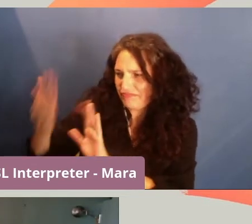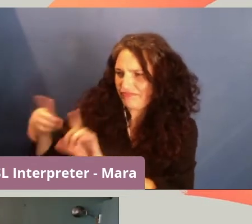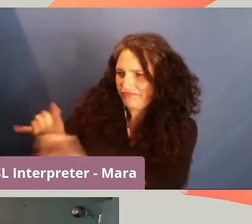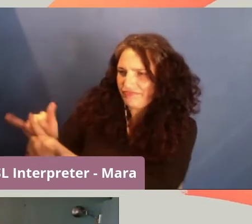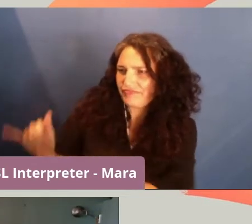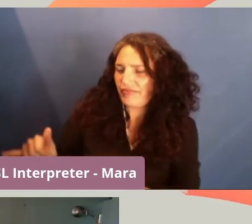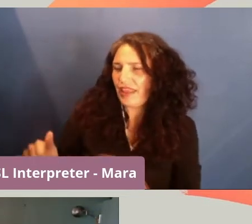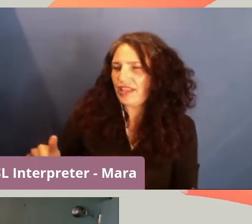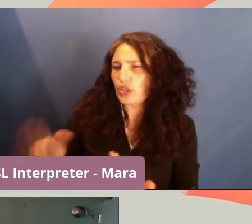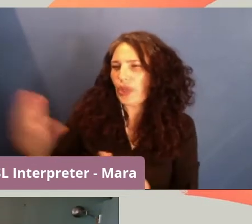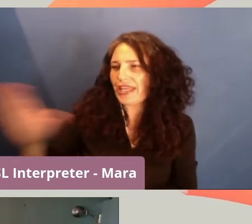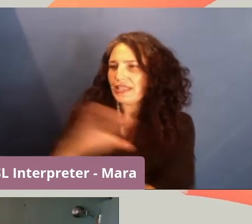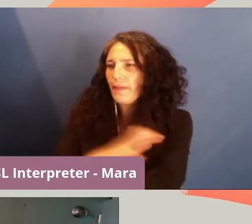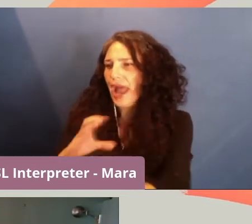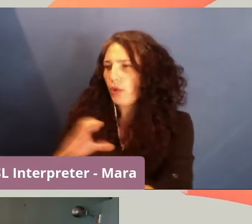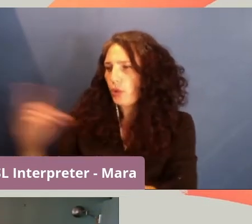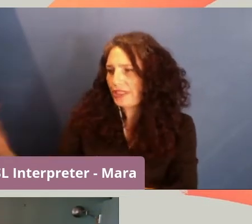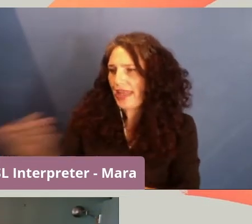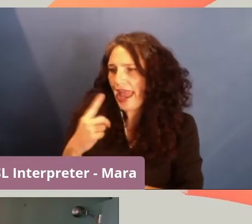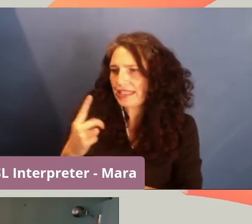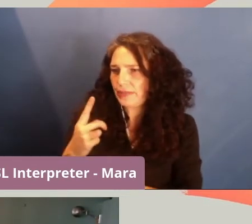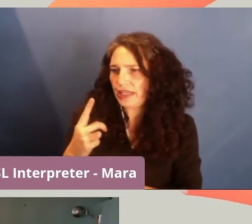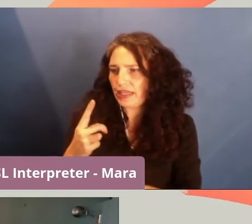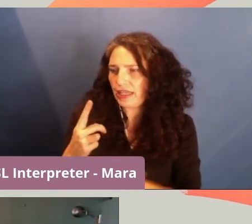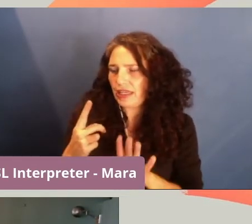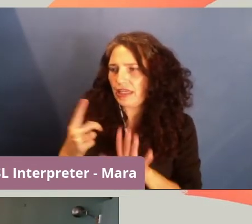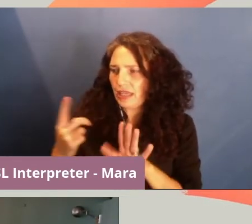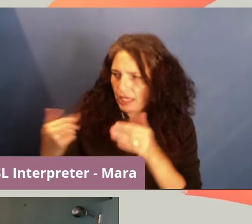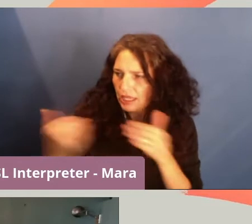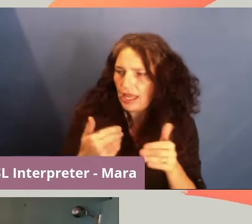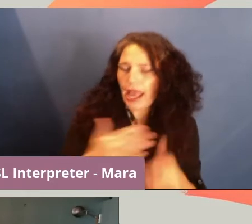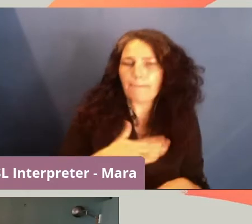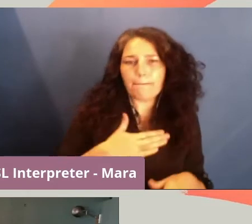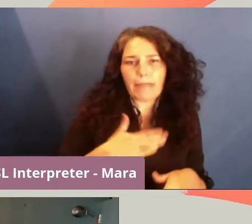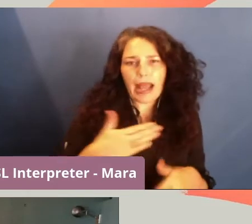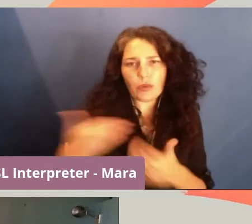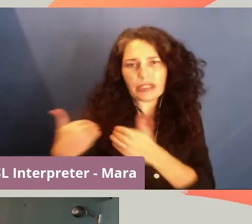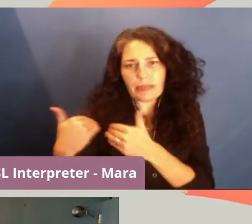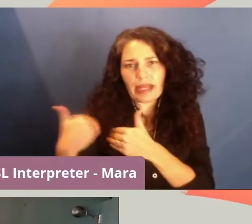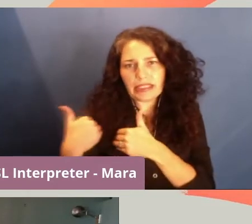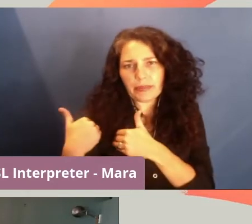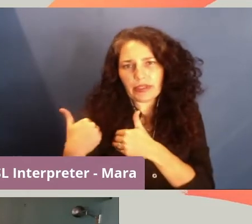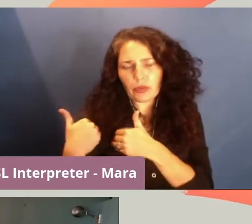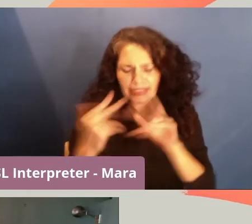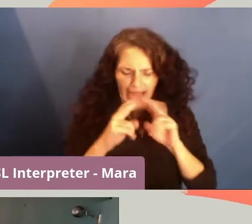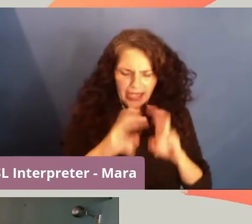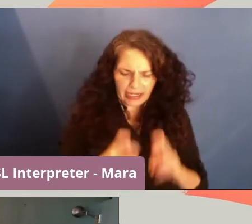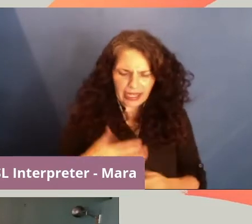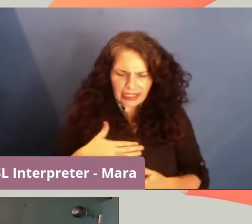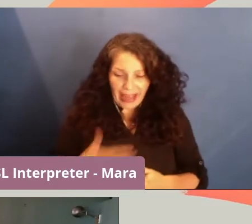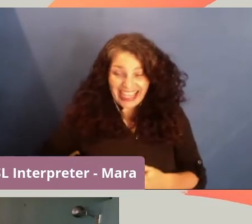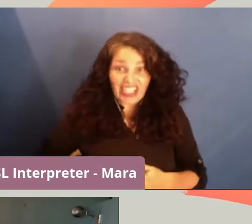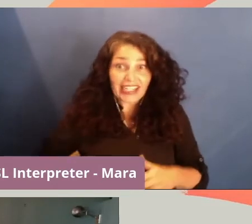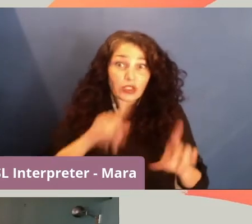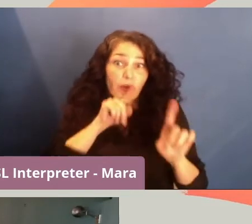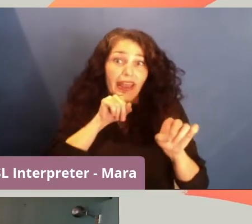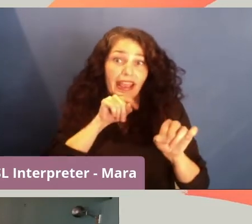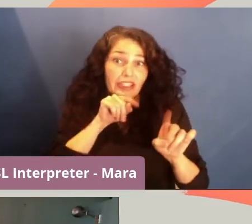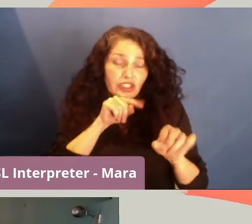And I believe my responsibility in that moment was to interrogate my instinctual answer and to see what my answer was hiding.